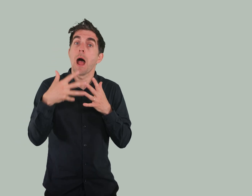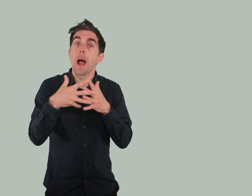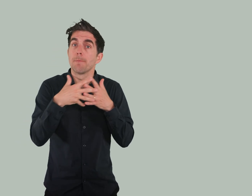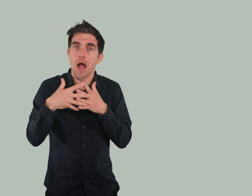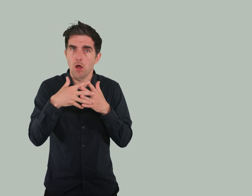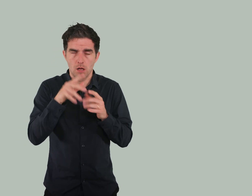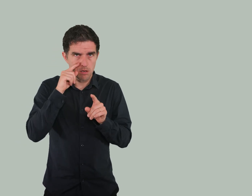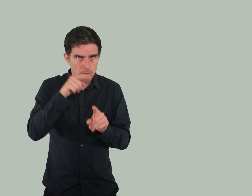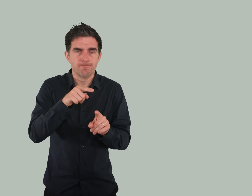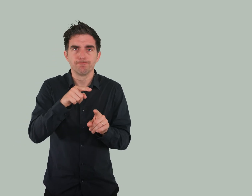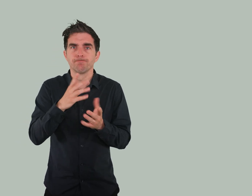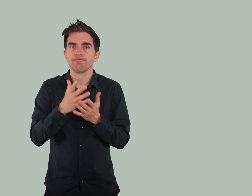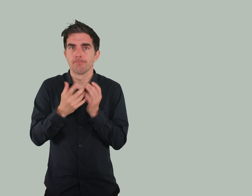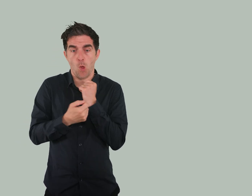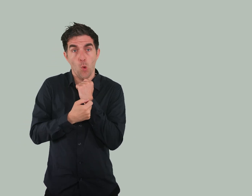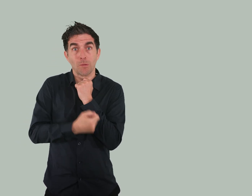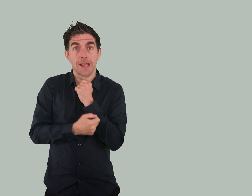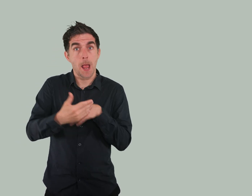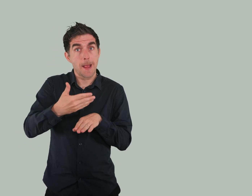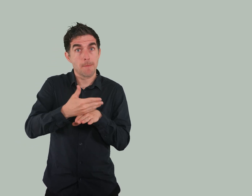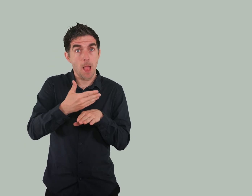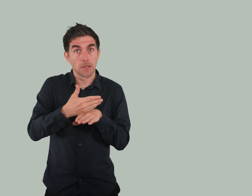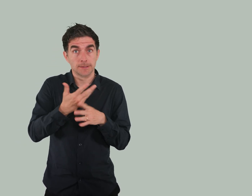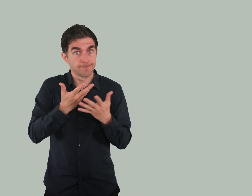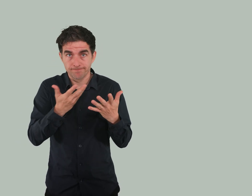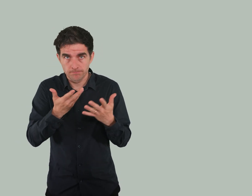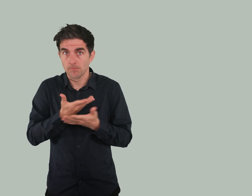and US evidence points to weaker employment outcomes